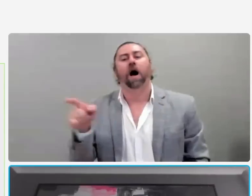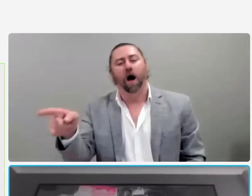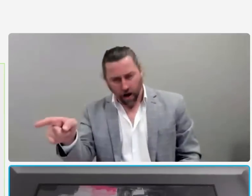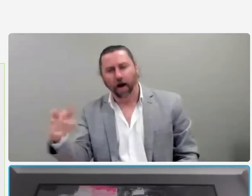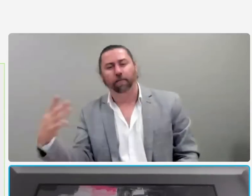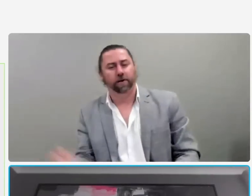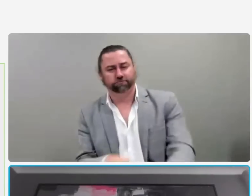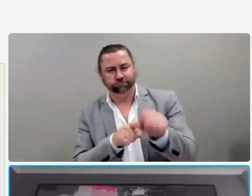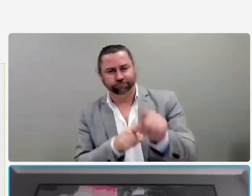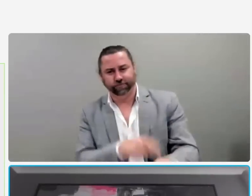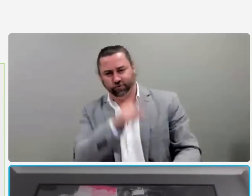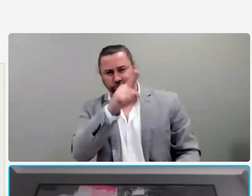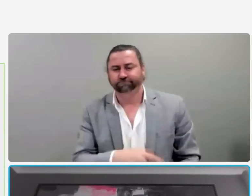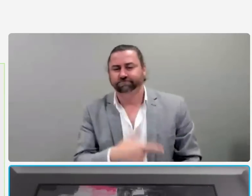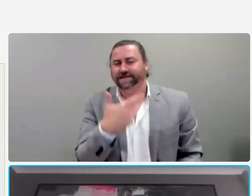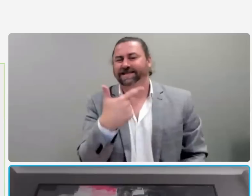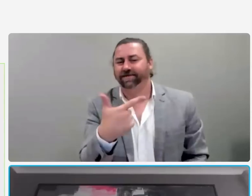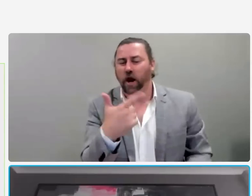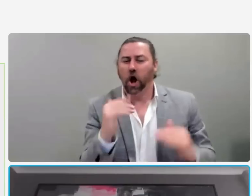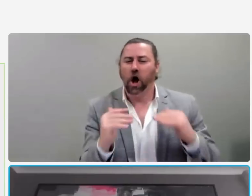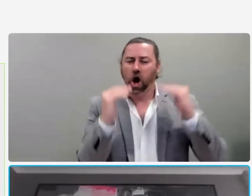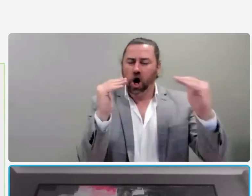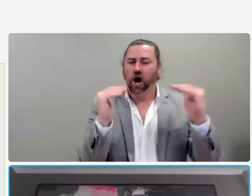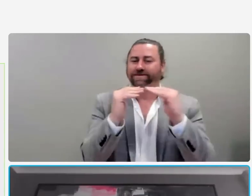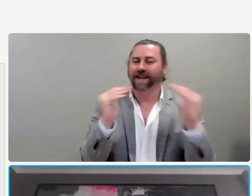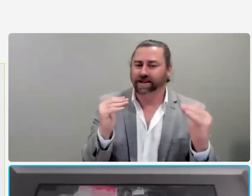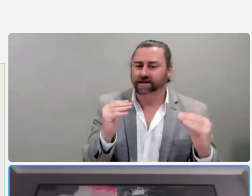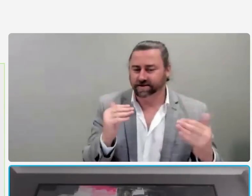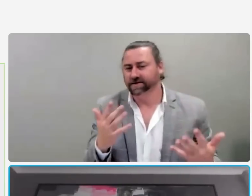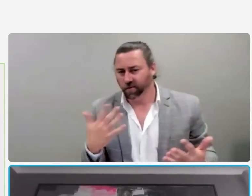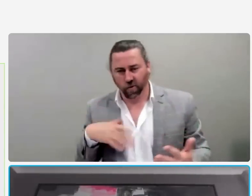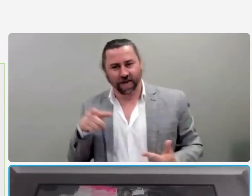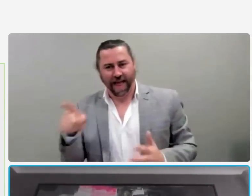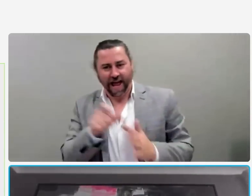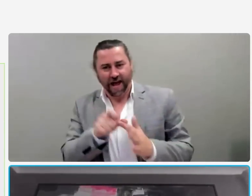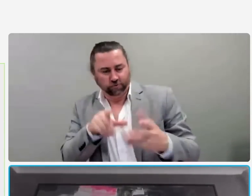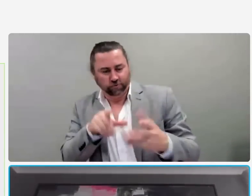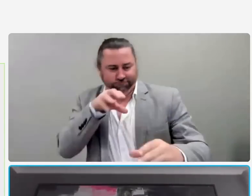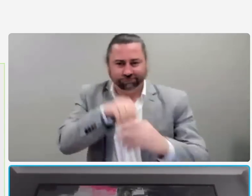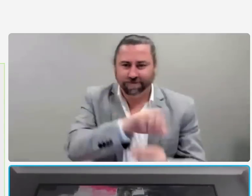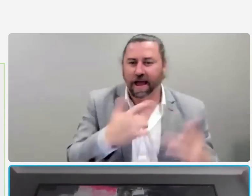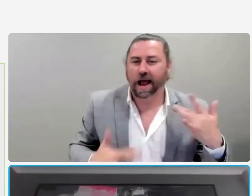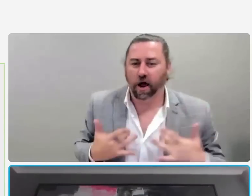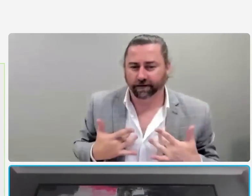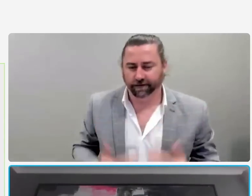relevant to those service types and specific to the risks involved. To be really clear it's not about lowering consumer